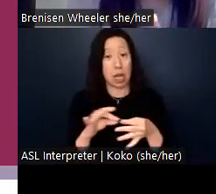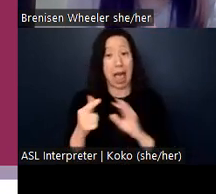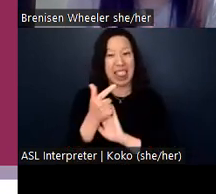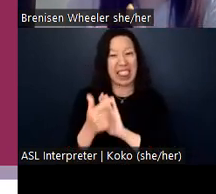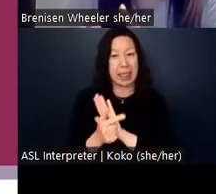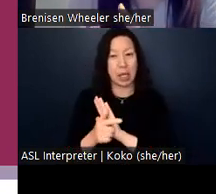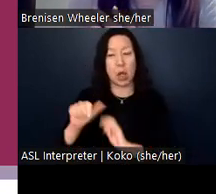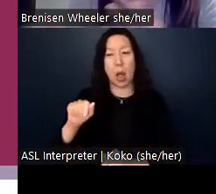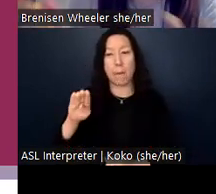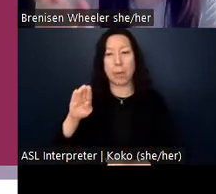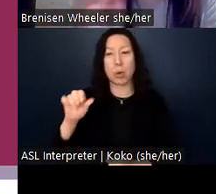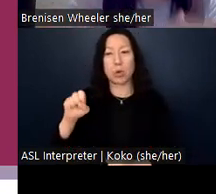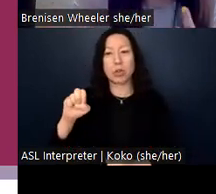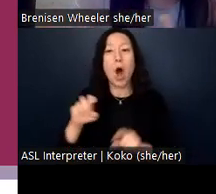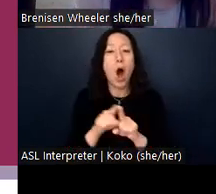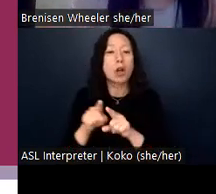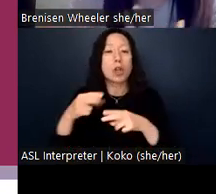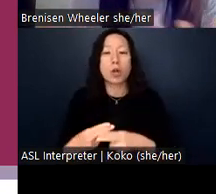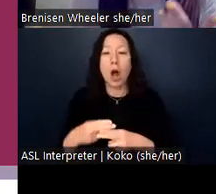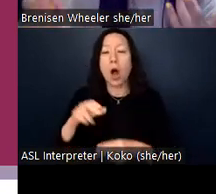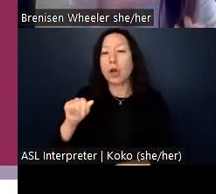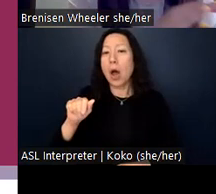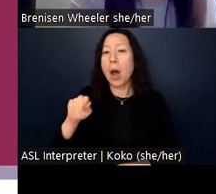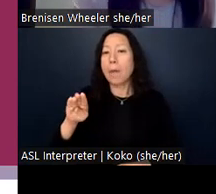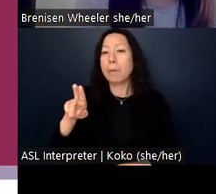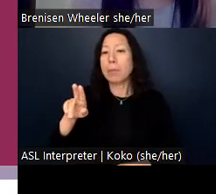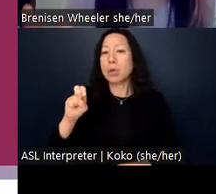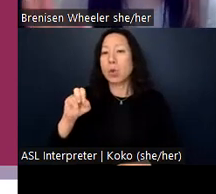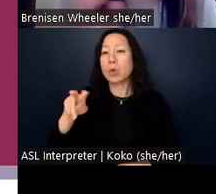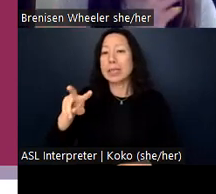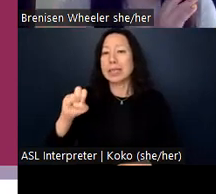12:52:51 It can involve filing protective orders starting custody battles, describing